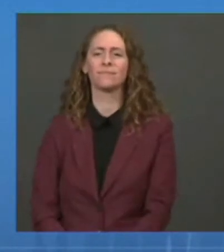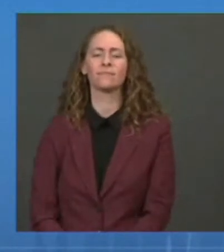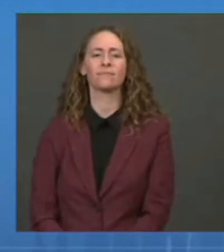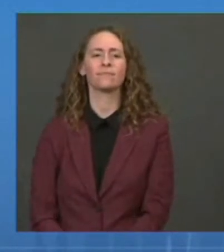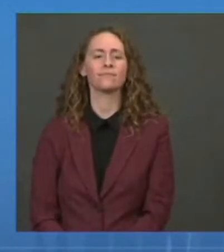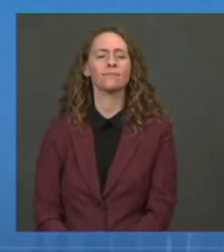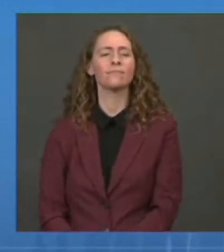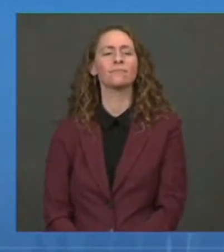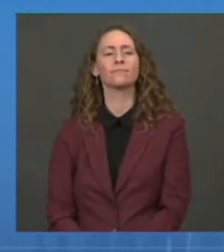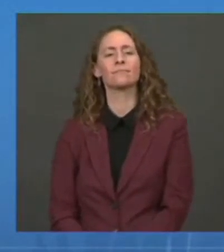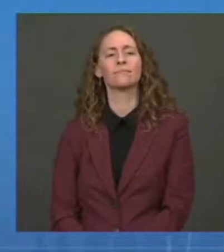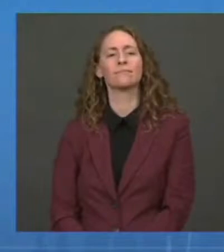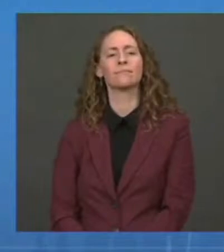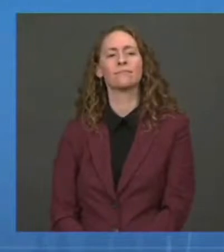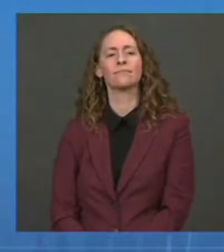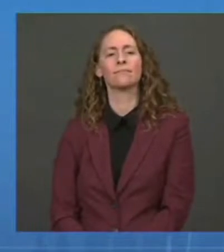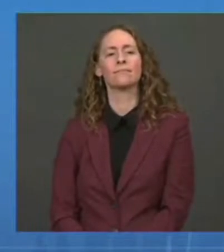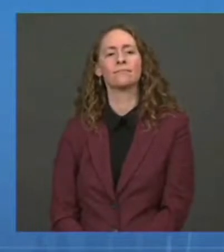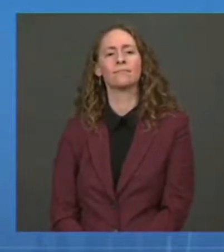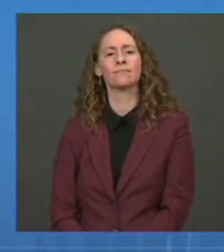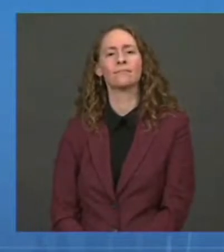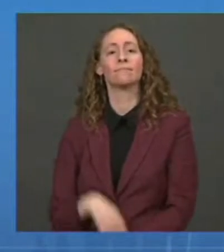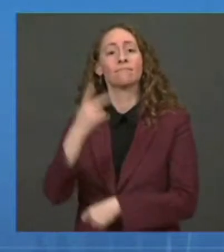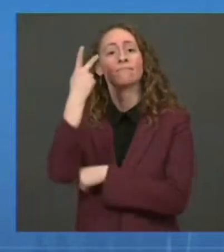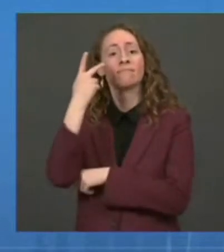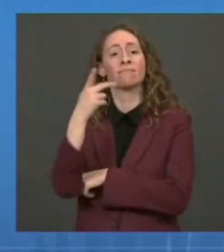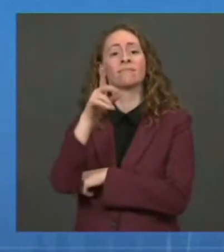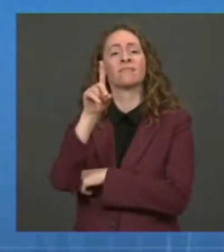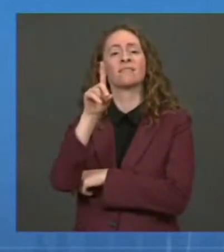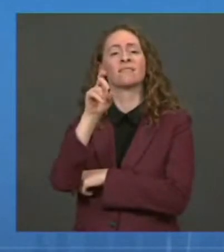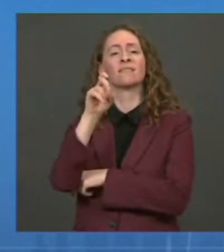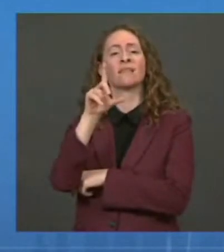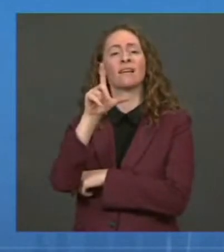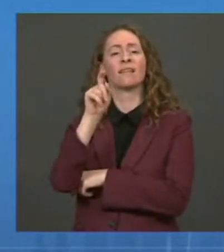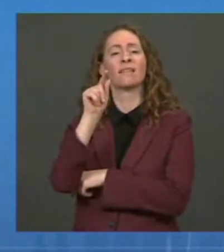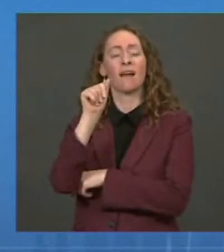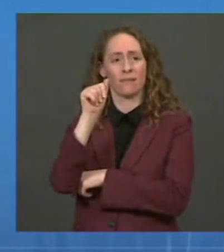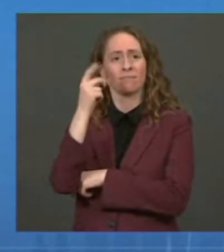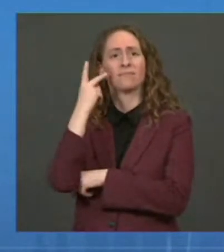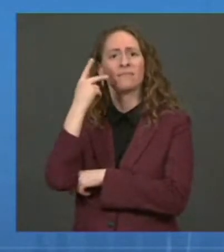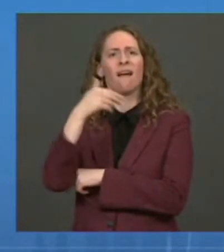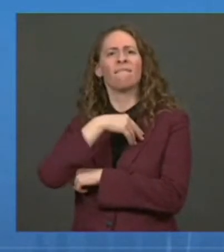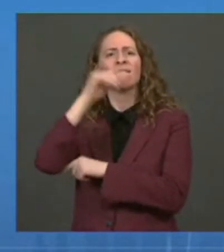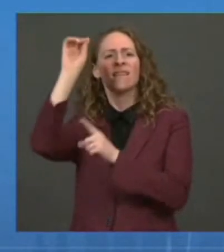ON THE OMICRON SIDE SO JUST TO ORIENT YOU WHAT THAT MEANS ON